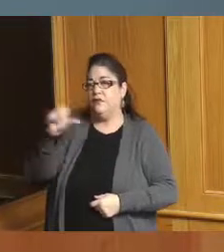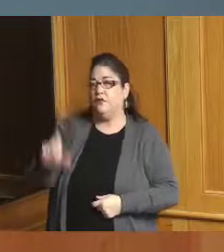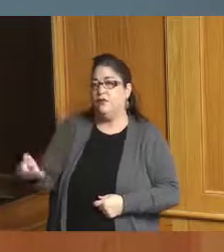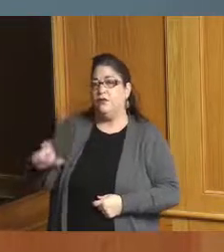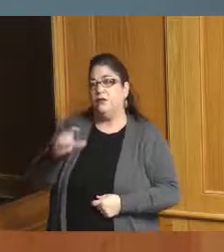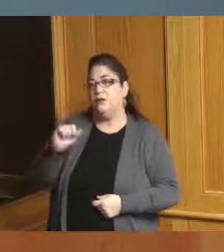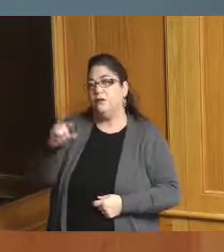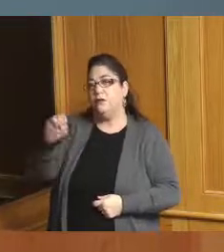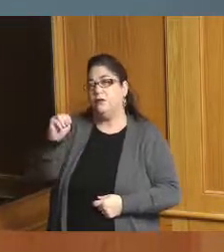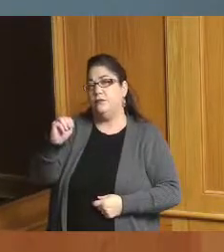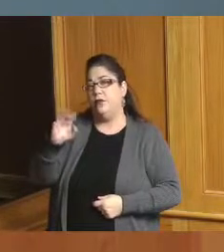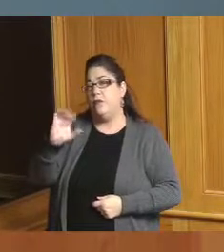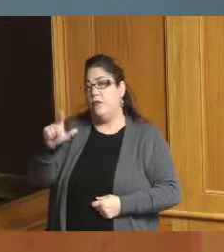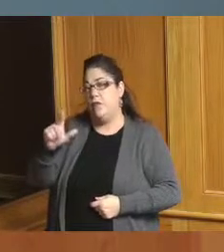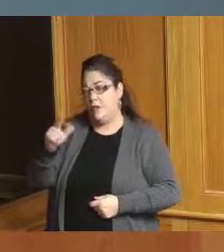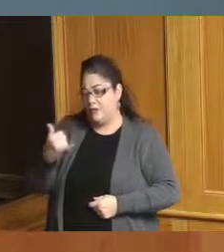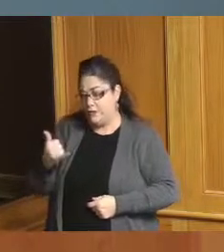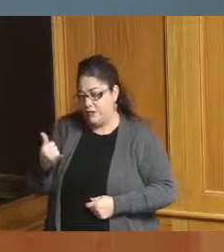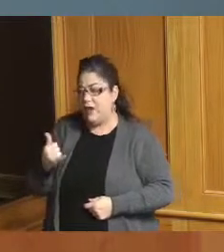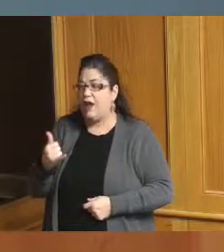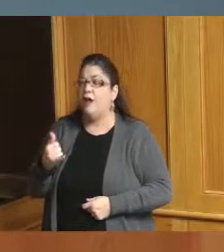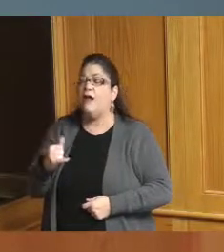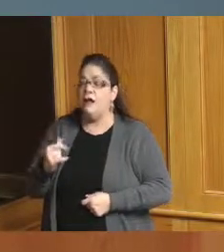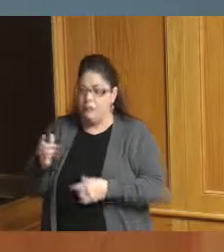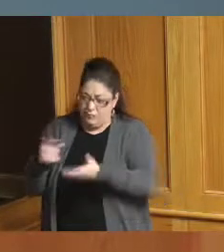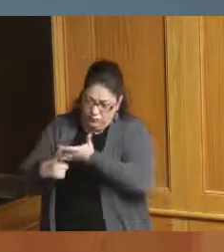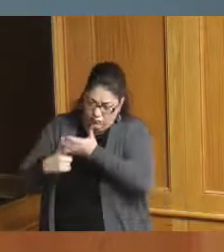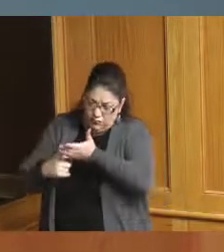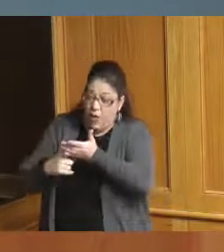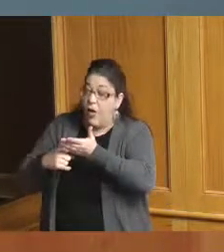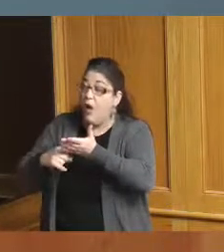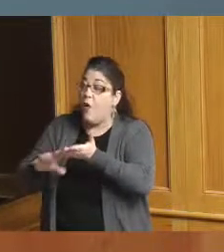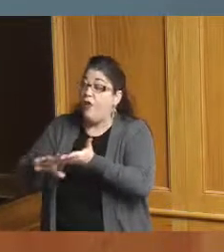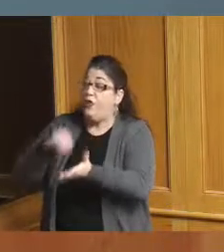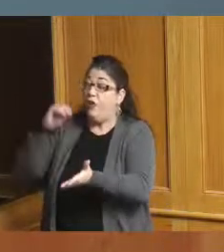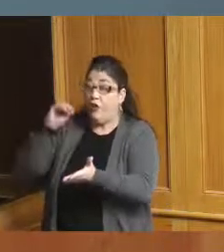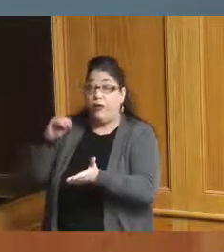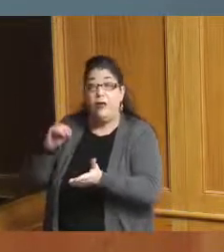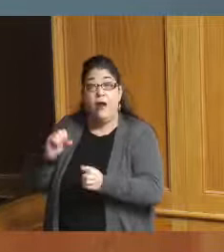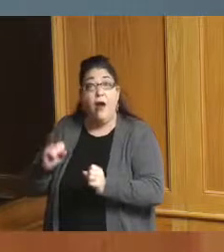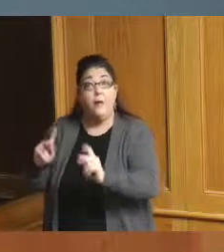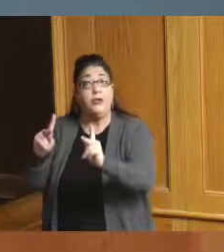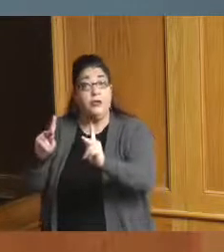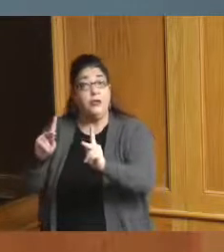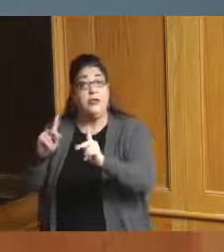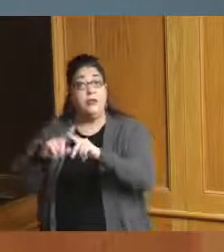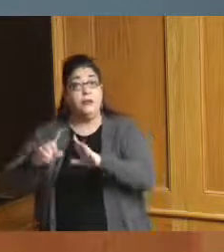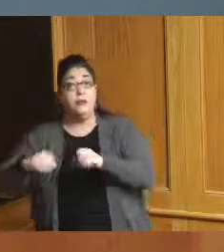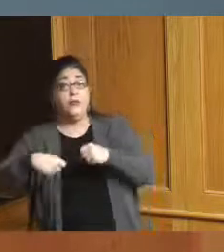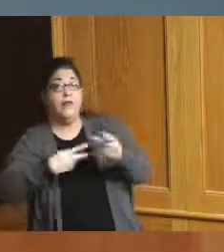and there is an option for people and there has been a commitment to provide some transportation